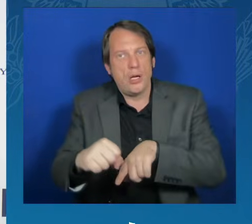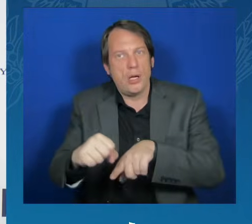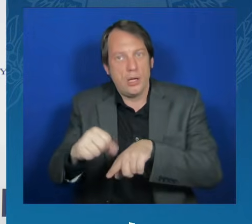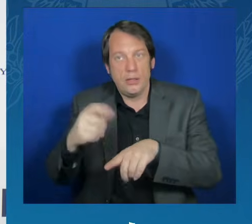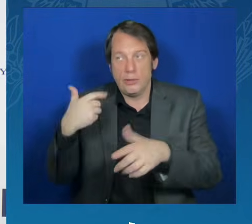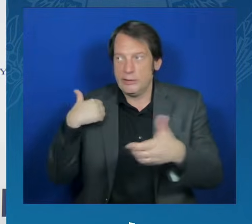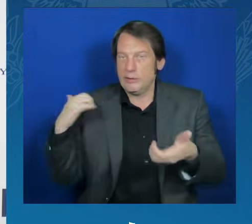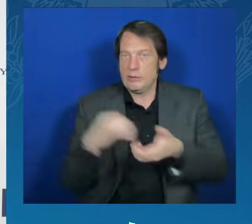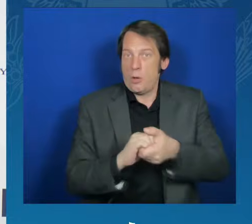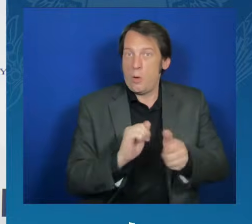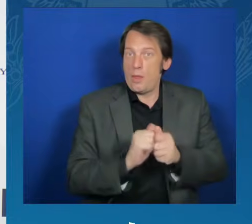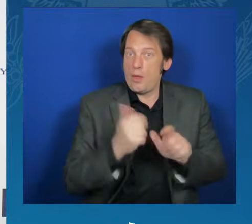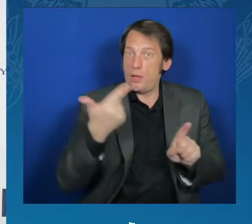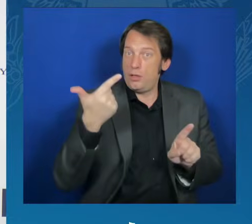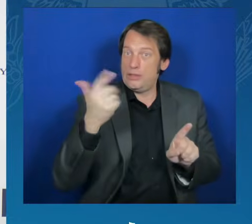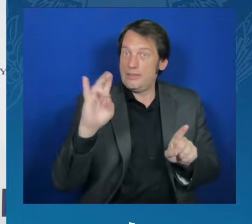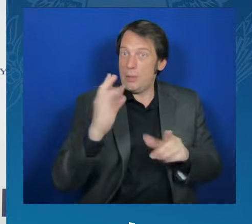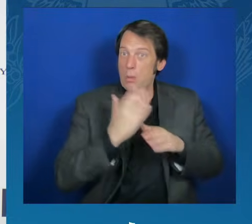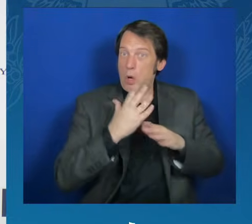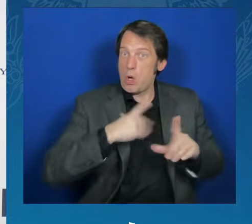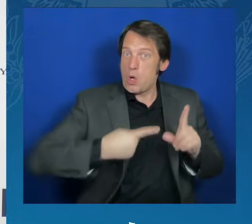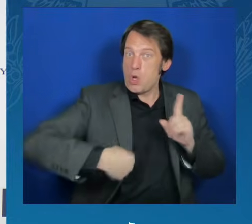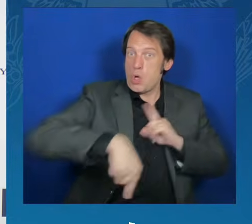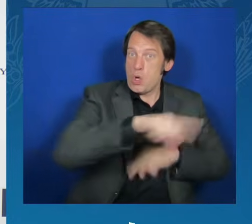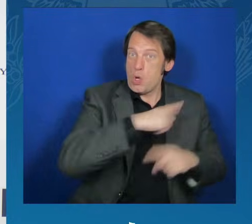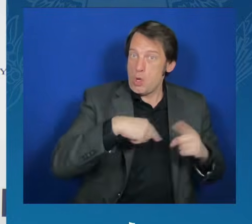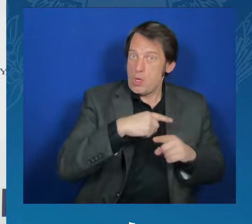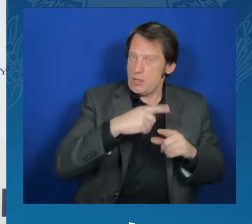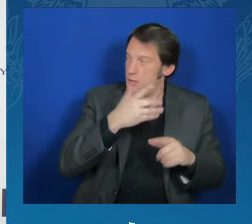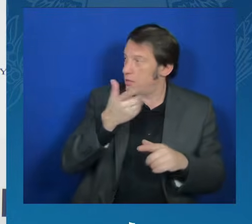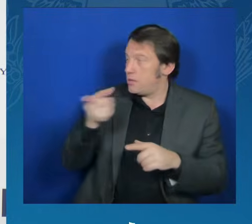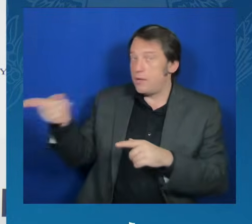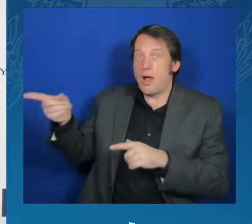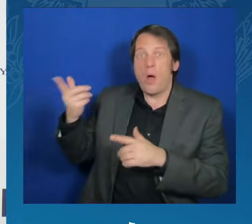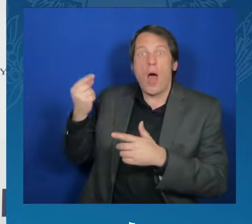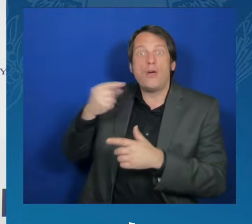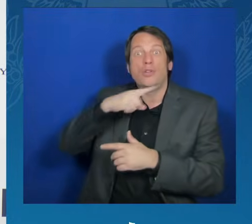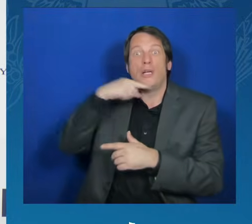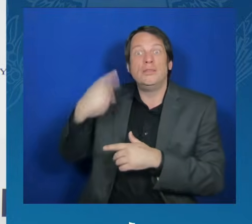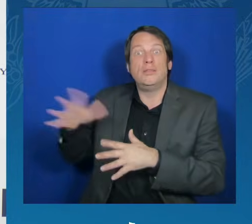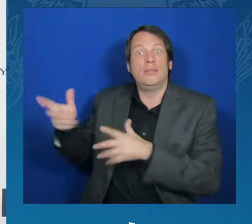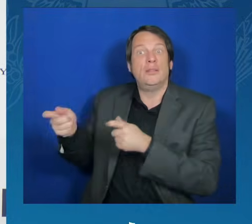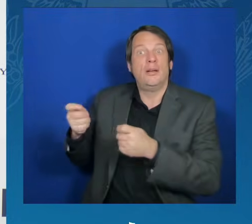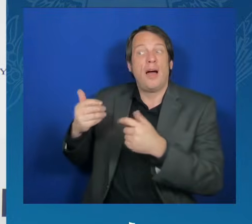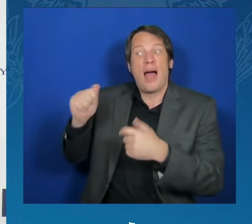and made clear Russia must pay for the damages it has caused to Ukraine.